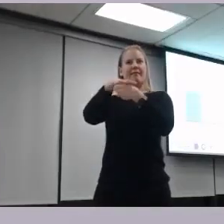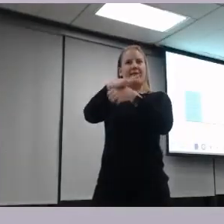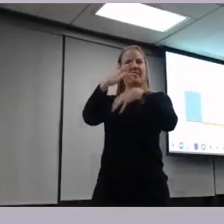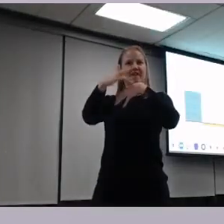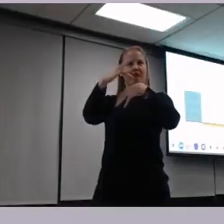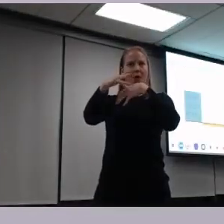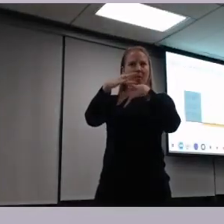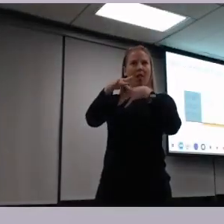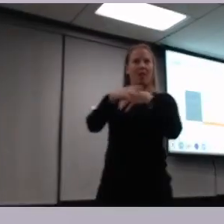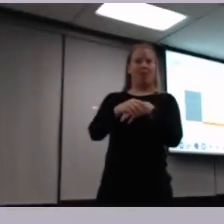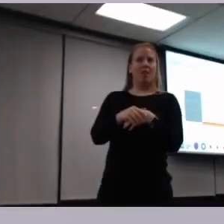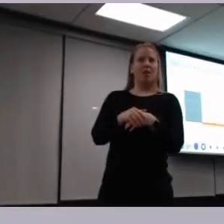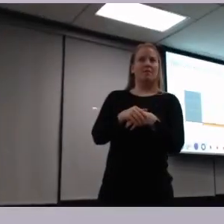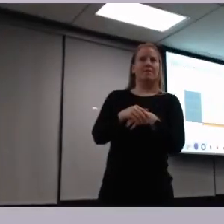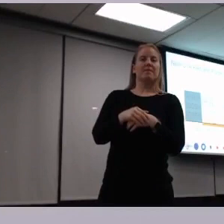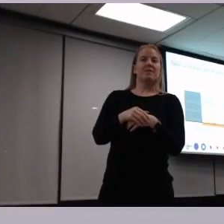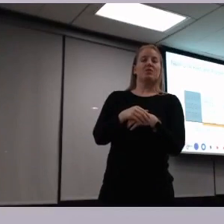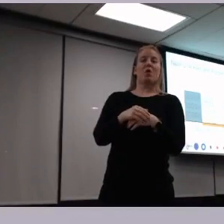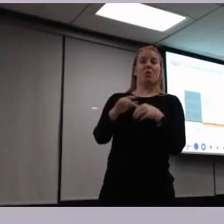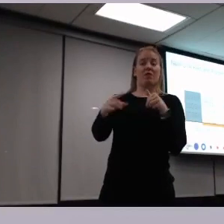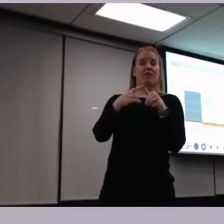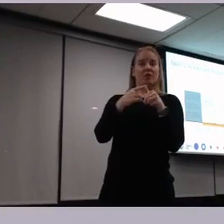our step one is to understand the physical constraints.